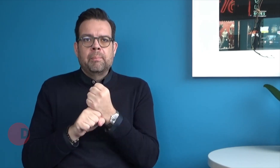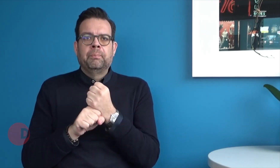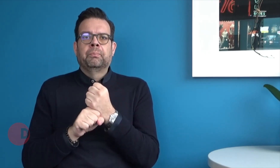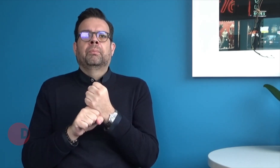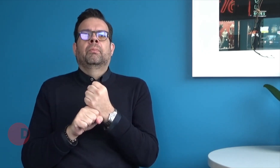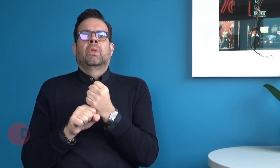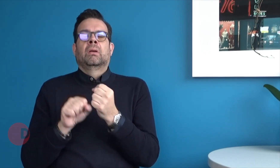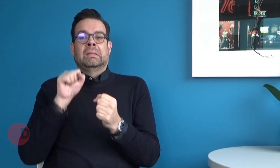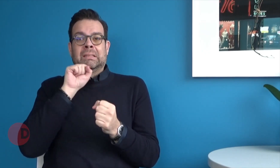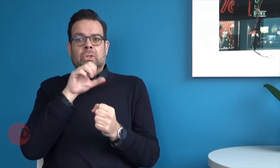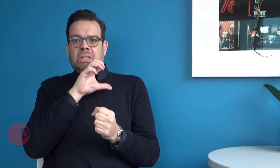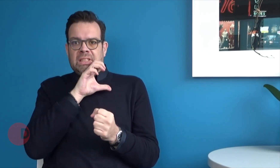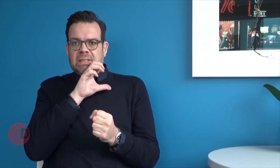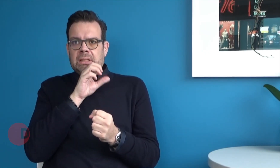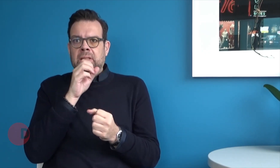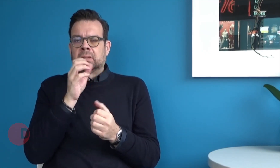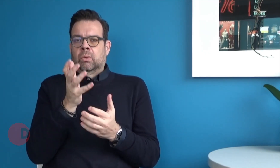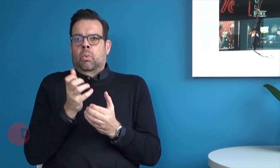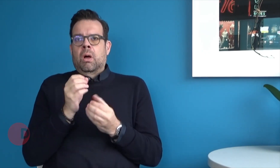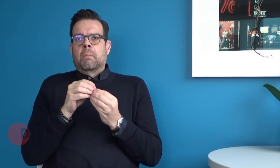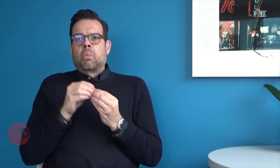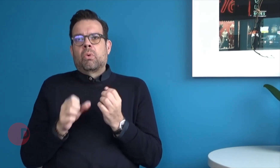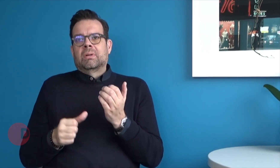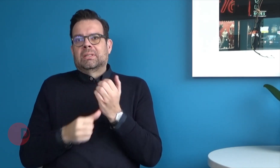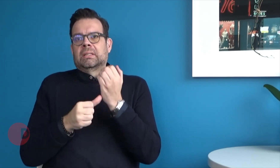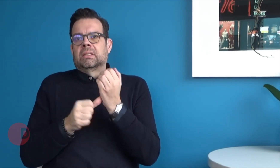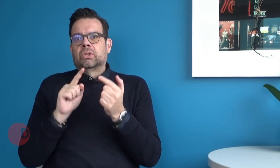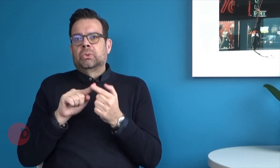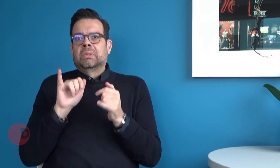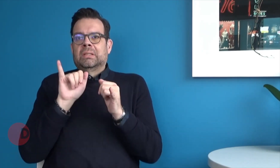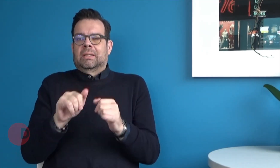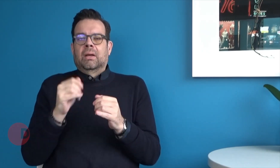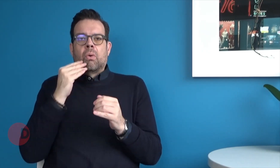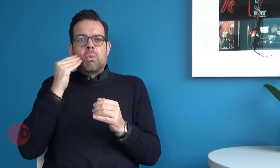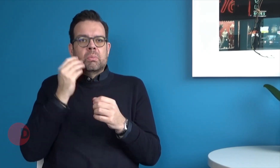helping seniors stay safe and connected and helping inform our